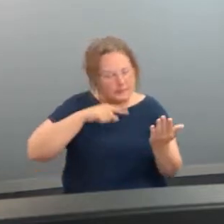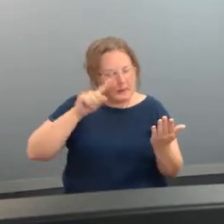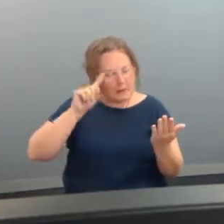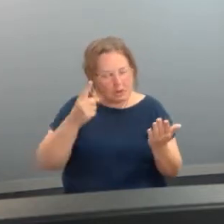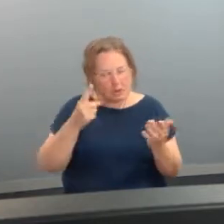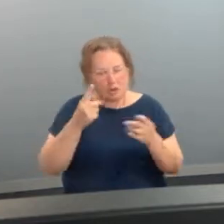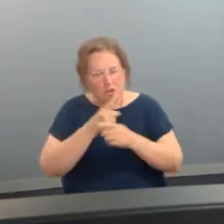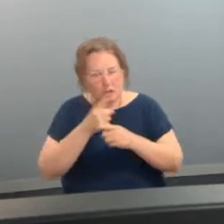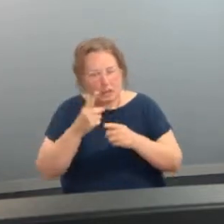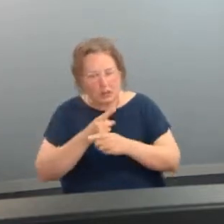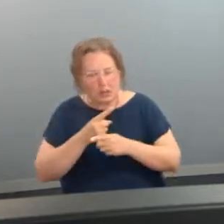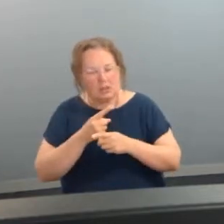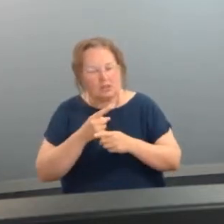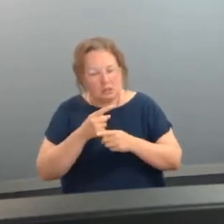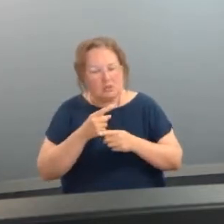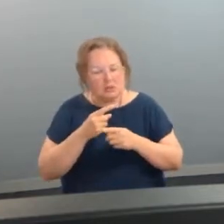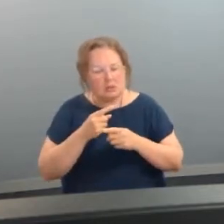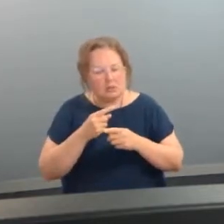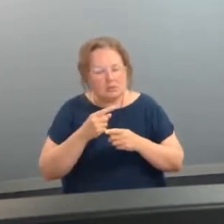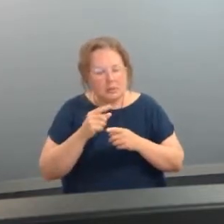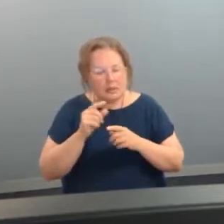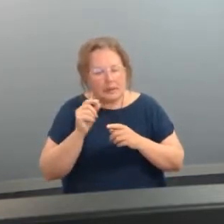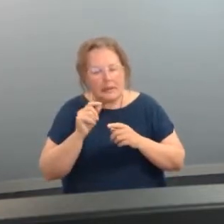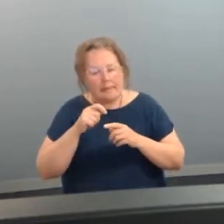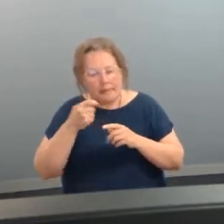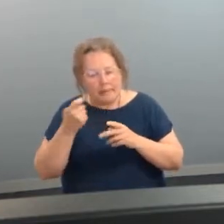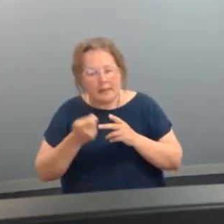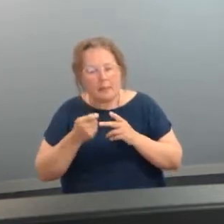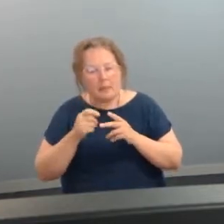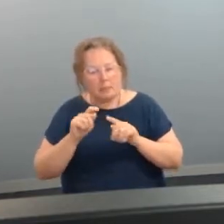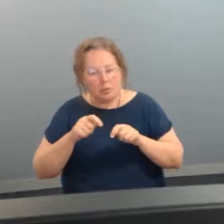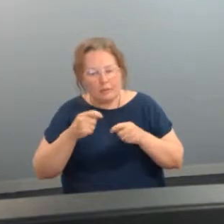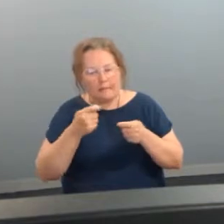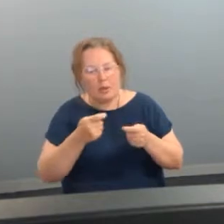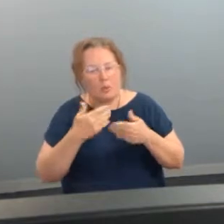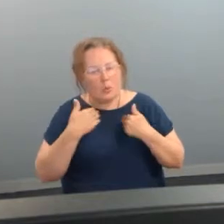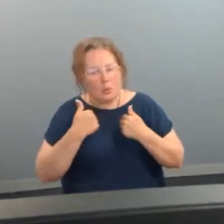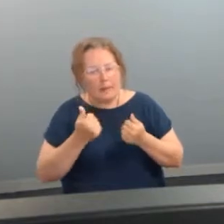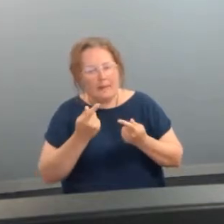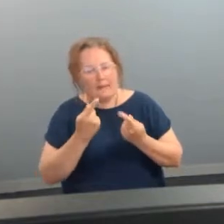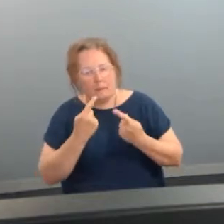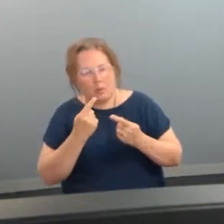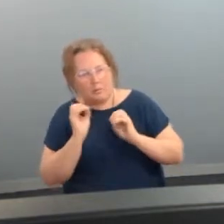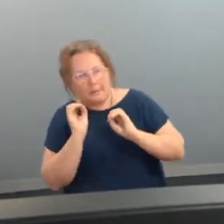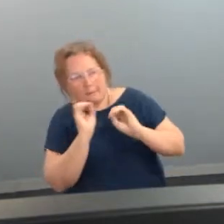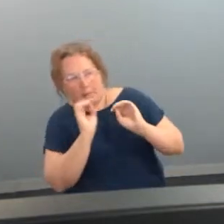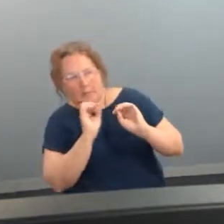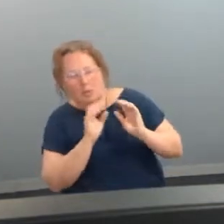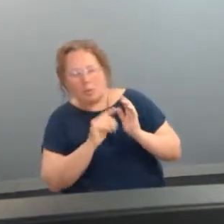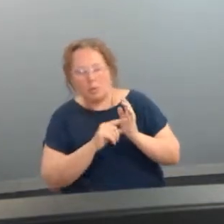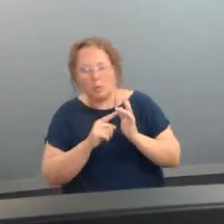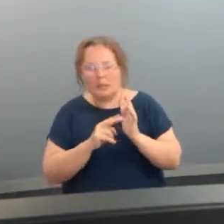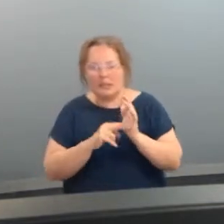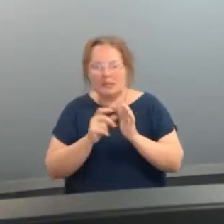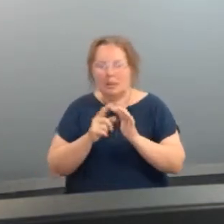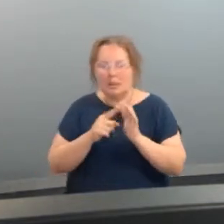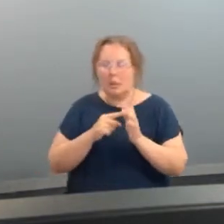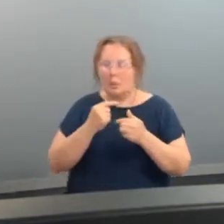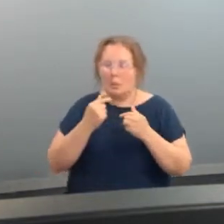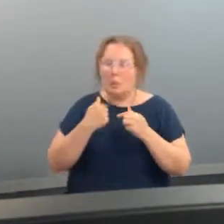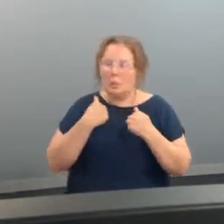comment was people need time to understand the changes, digest it and have the opportunity to provide